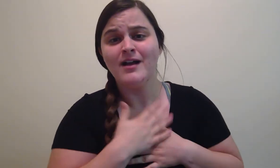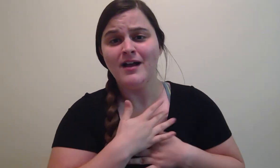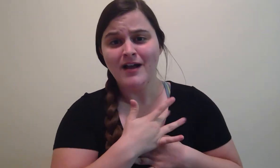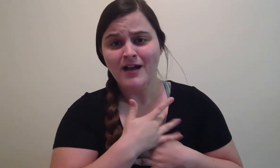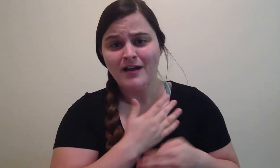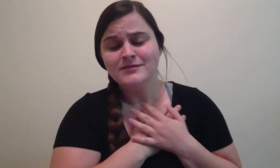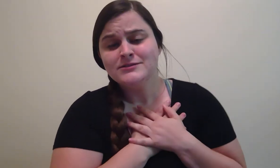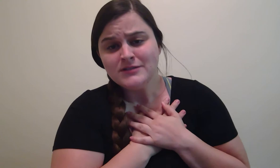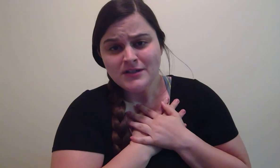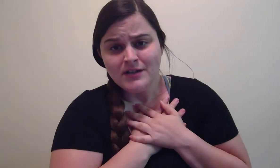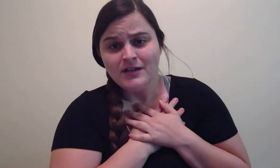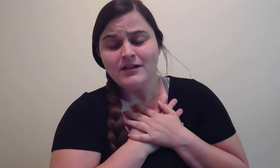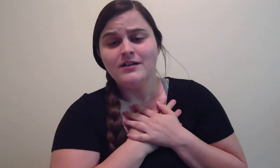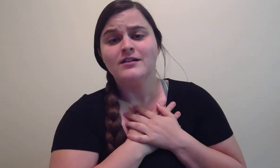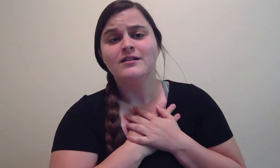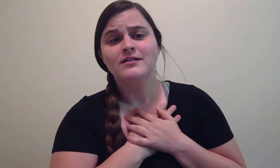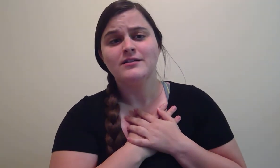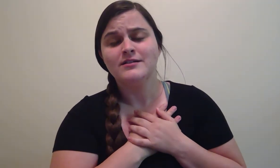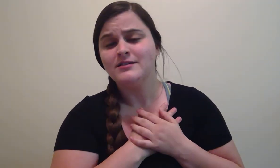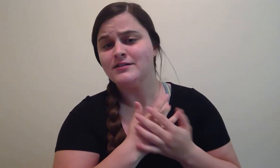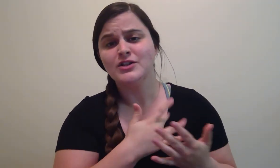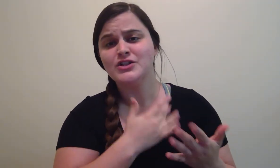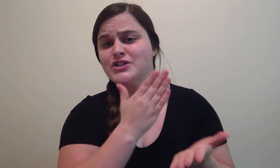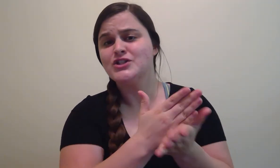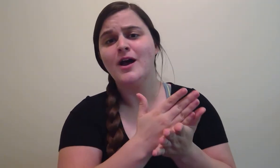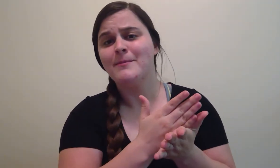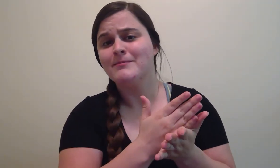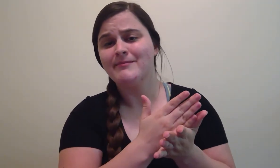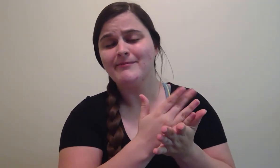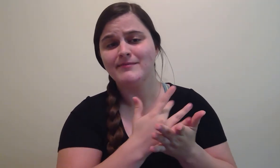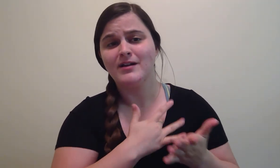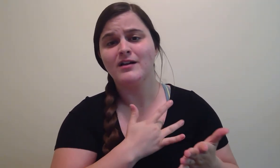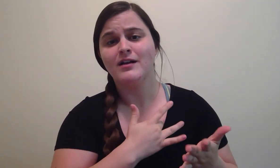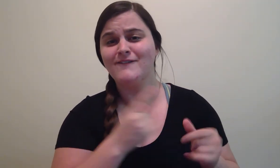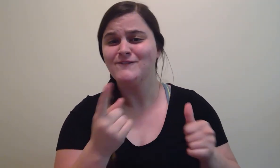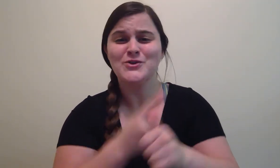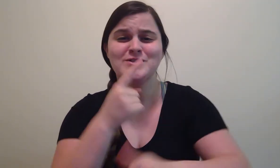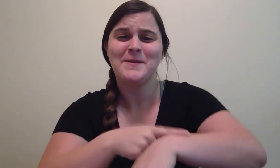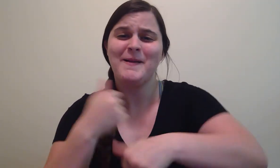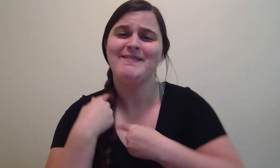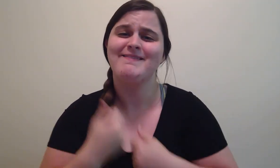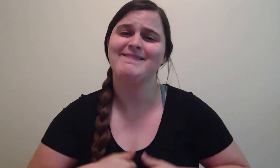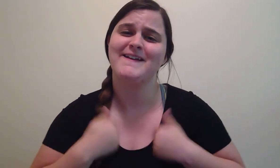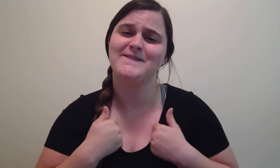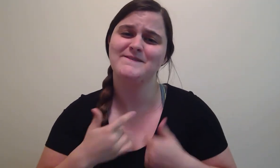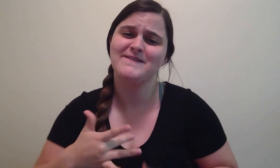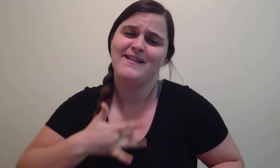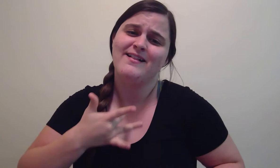My heart stopped. It just stopped beating. And for the first time in my life, I had that feeling